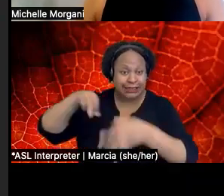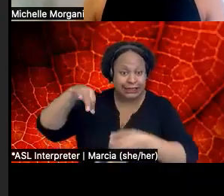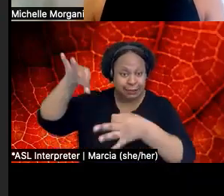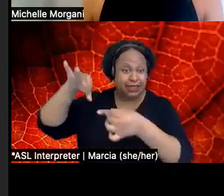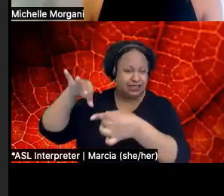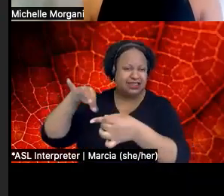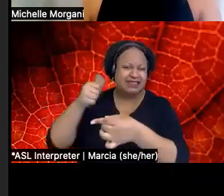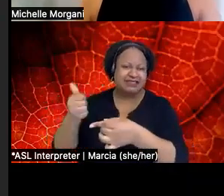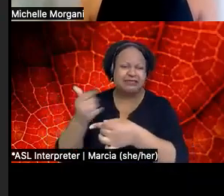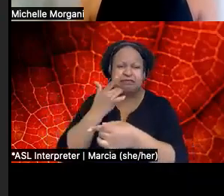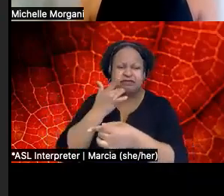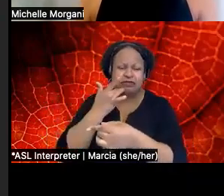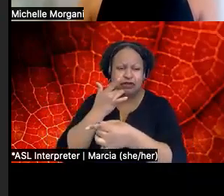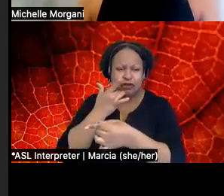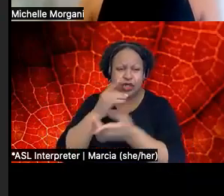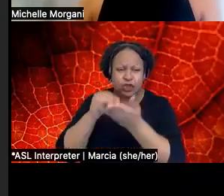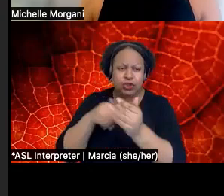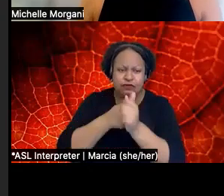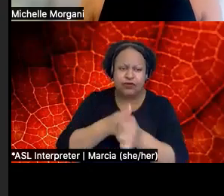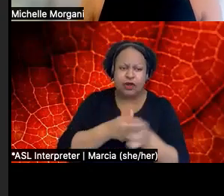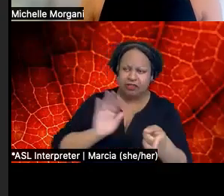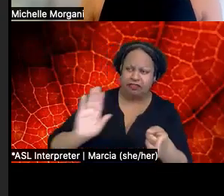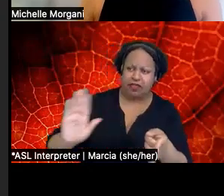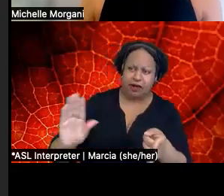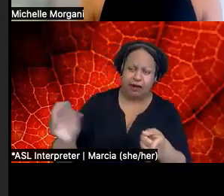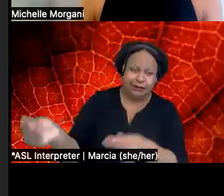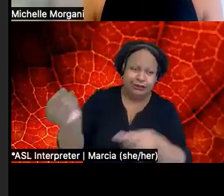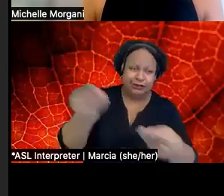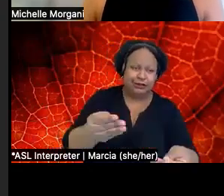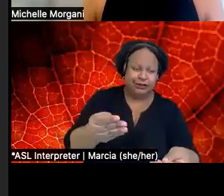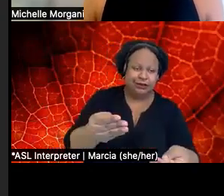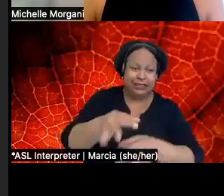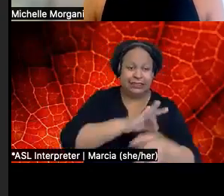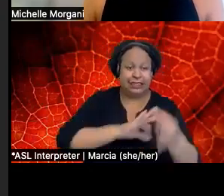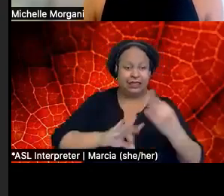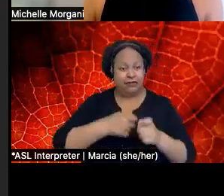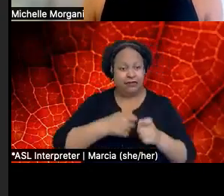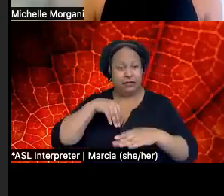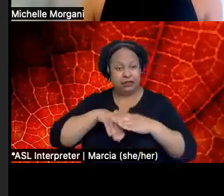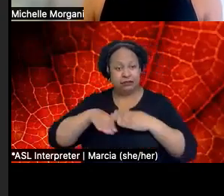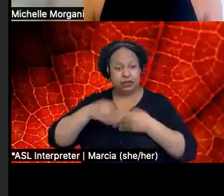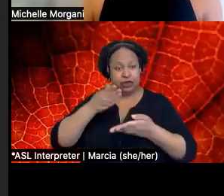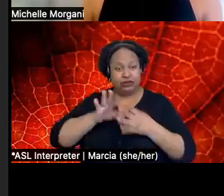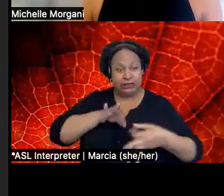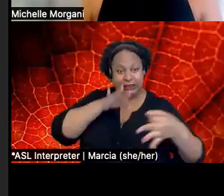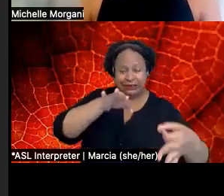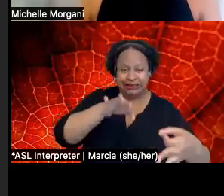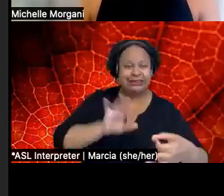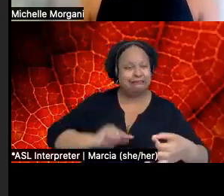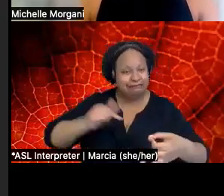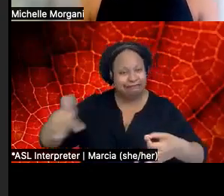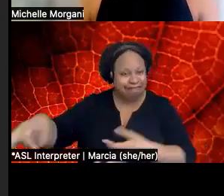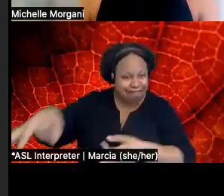prefer that the student use that template first and go from there. Next slide, please.